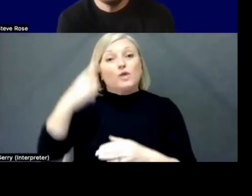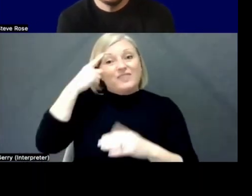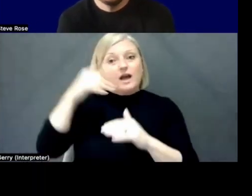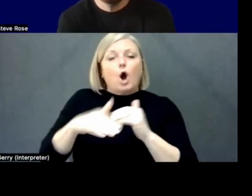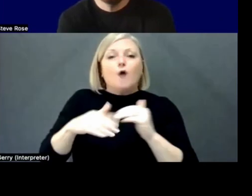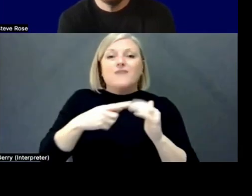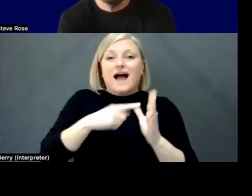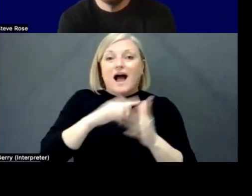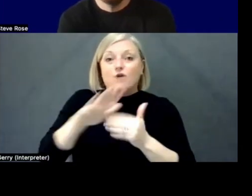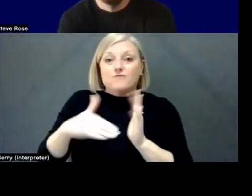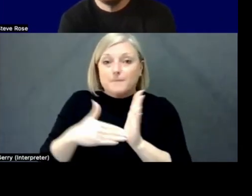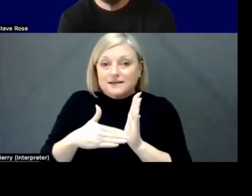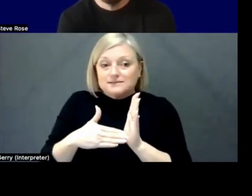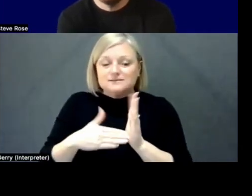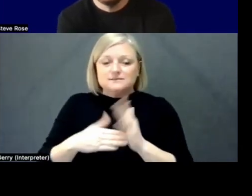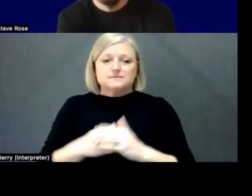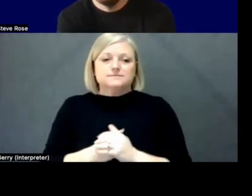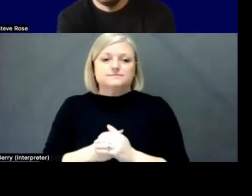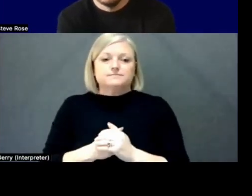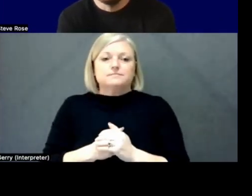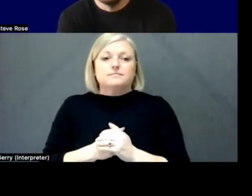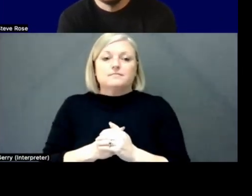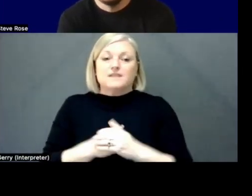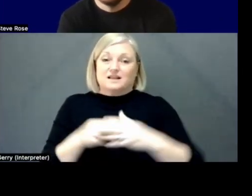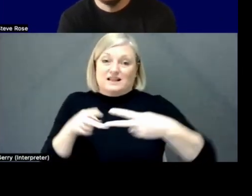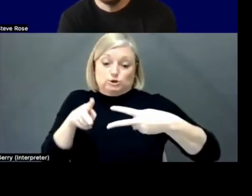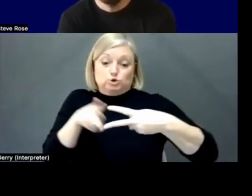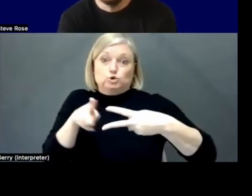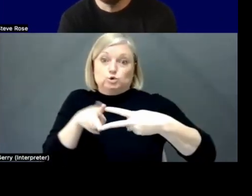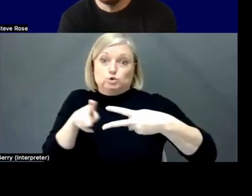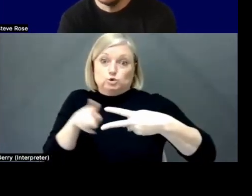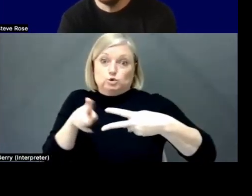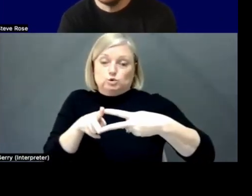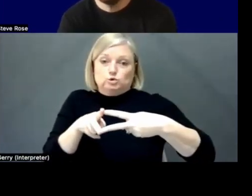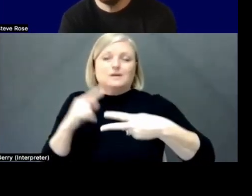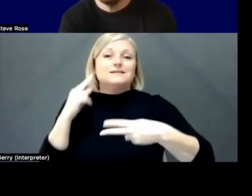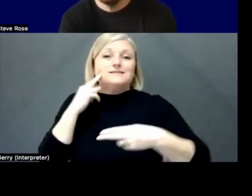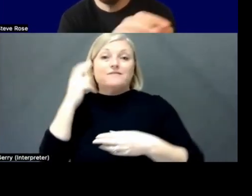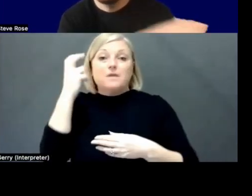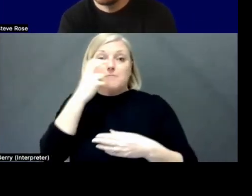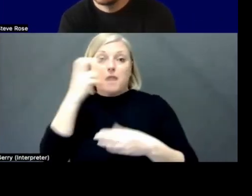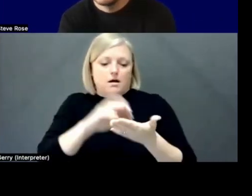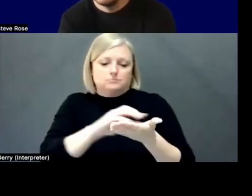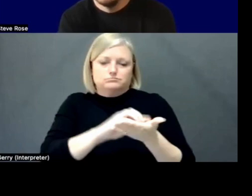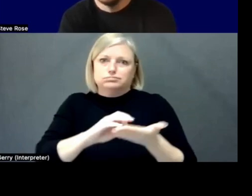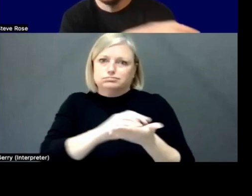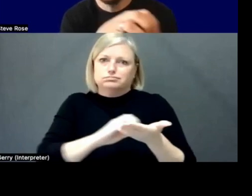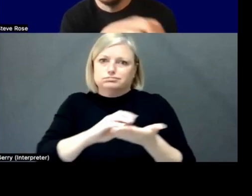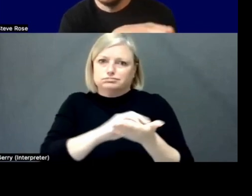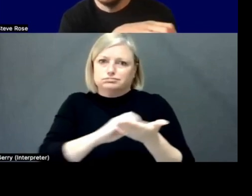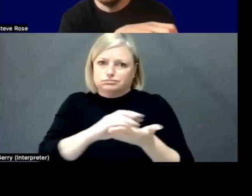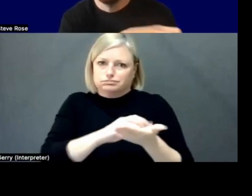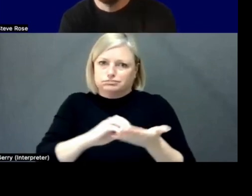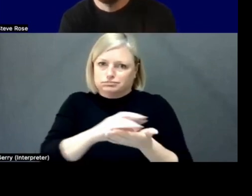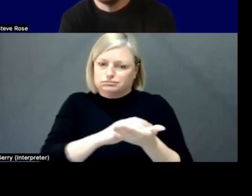and we have two alphabets. We have the Deafblind Manual Alphabet, which is where